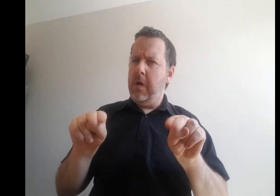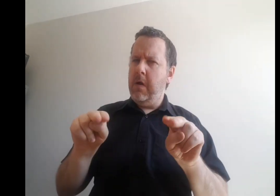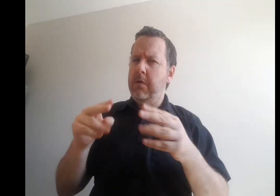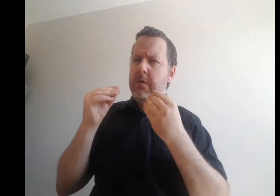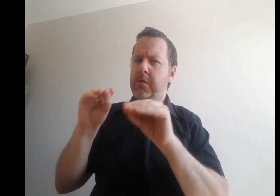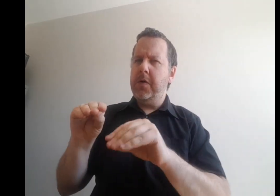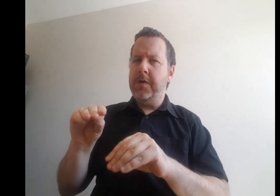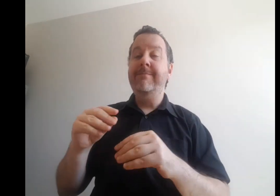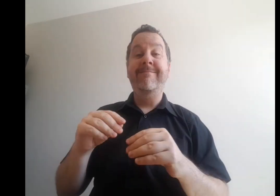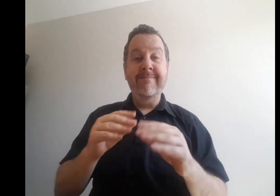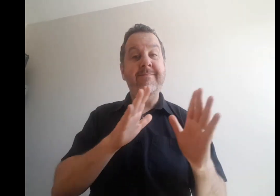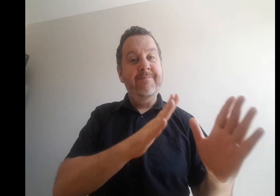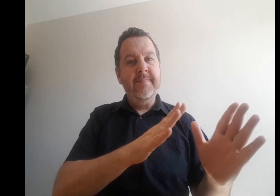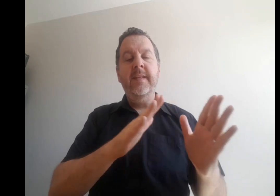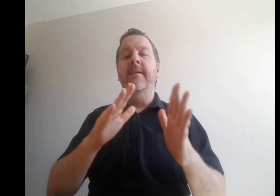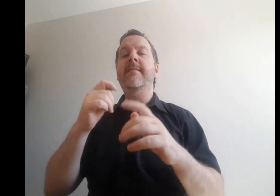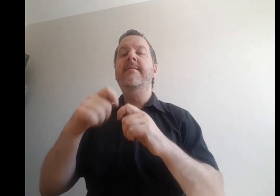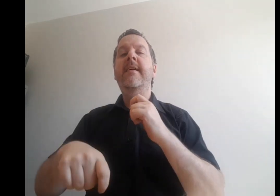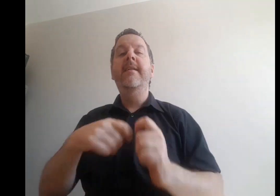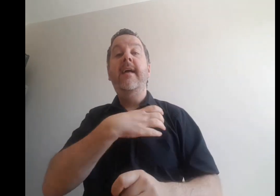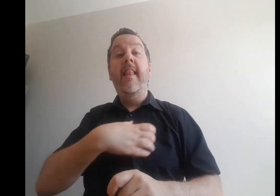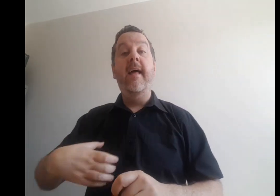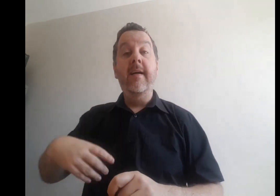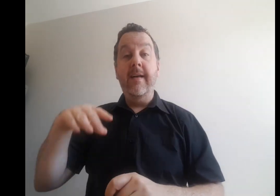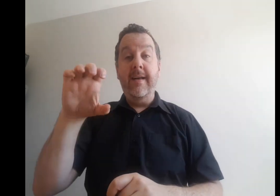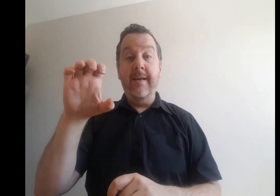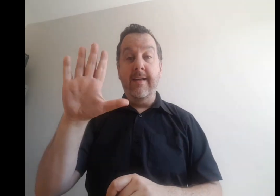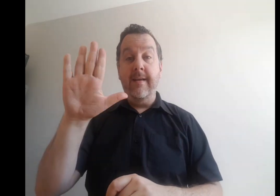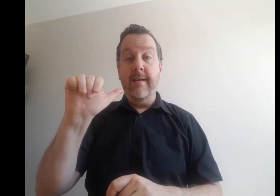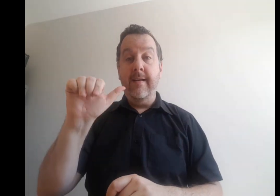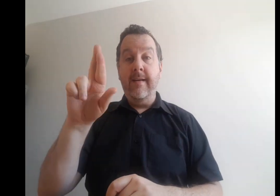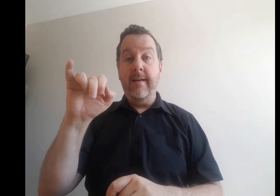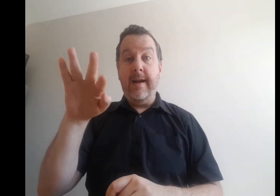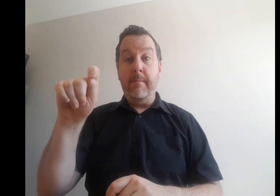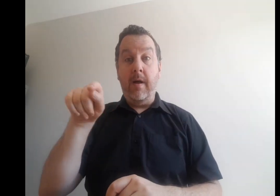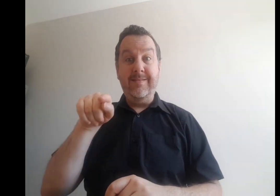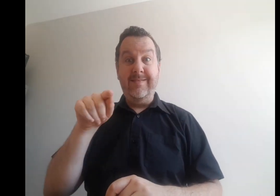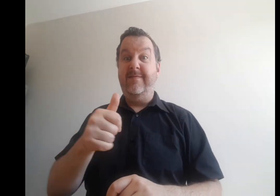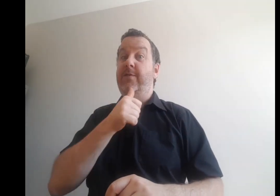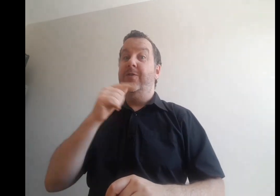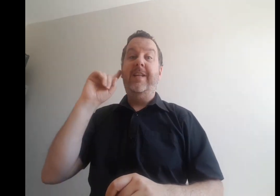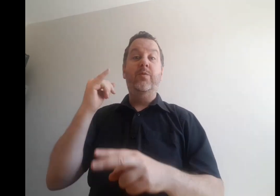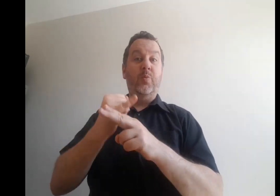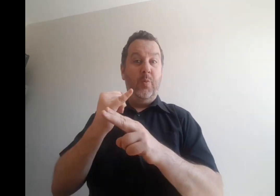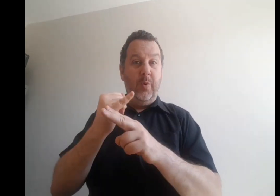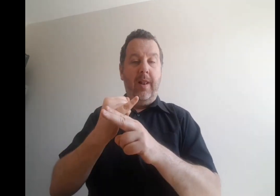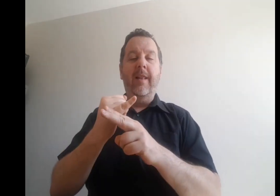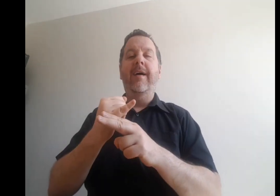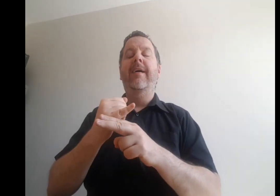And then you see Claremont being established. Claremont, and most of the deaf schools in the country,